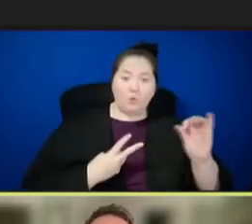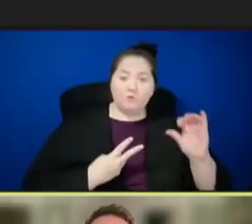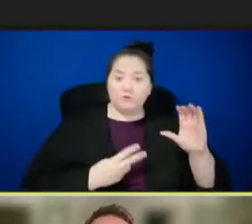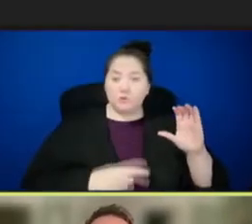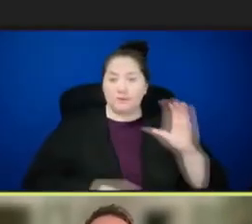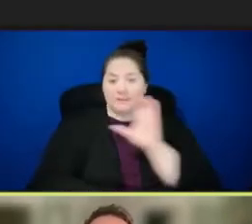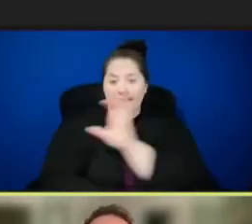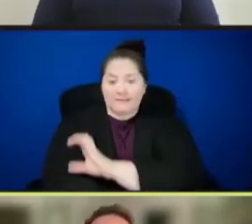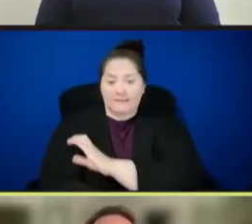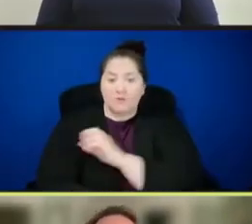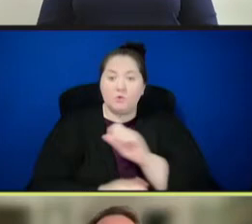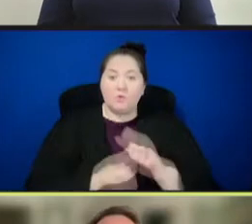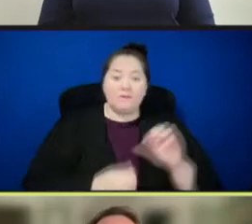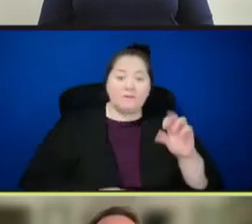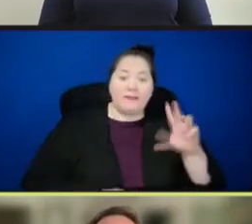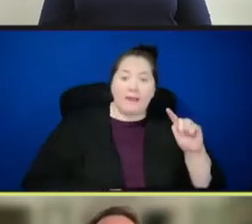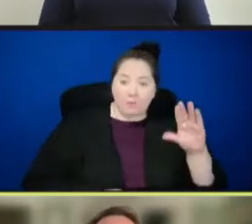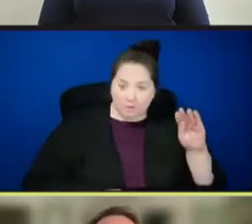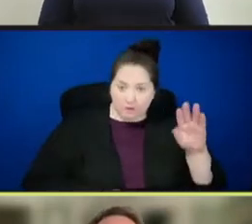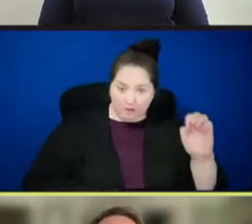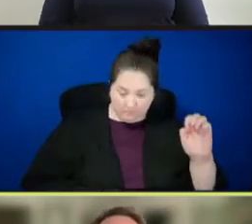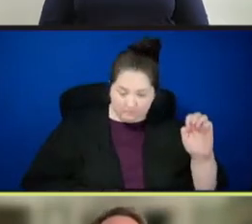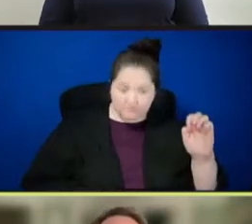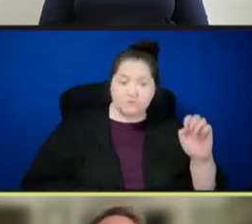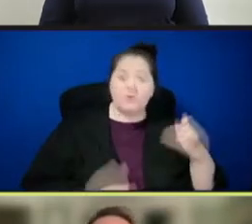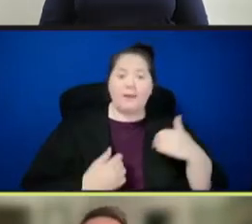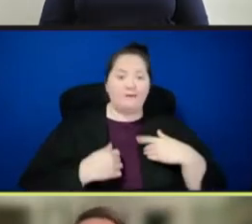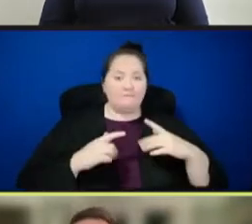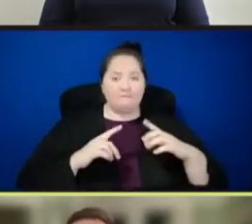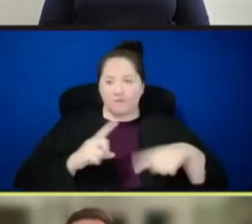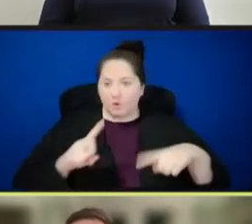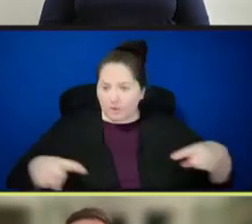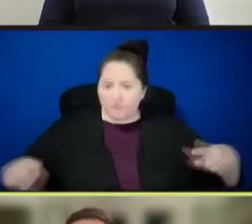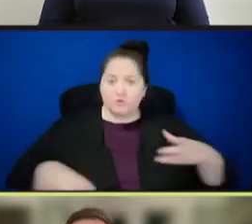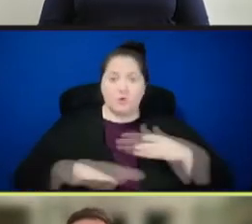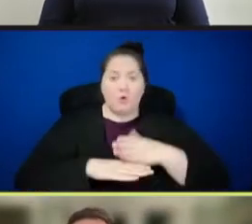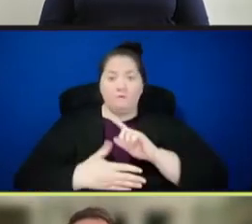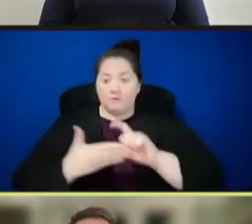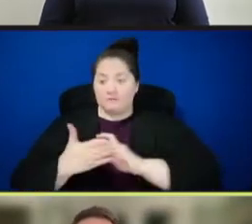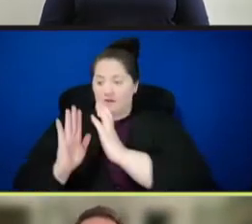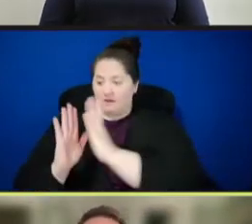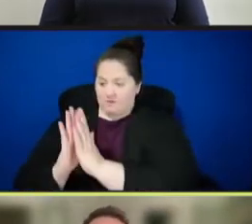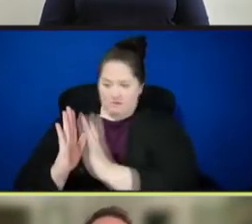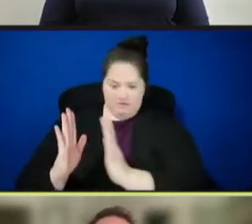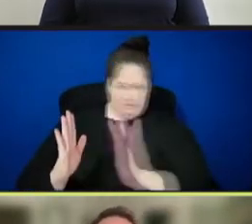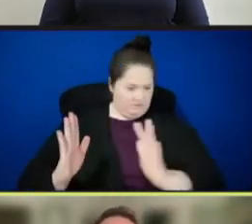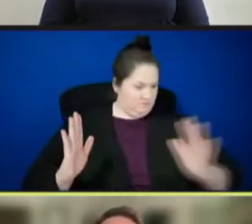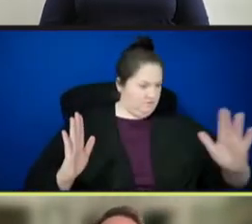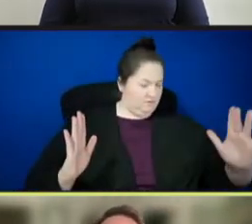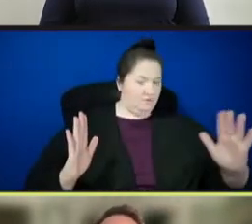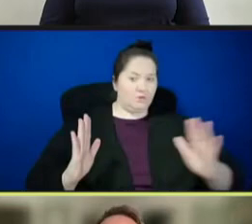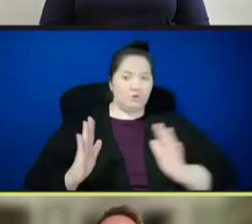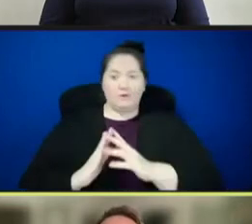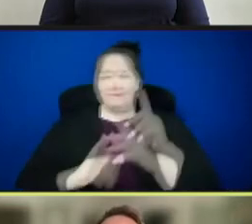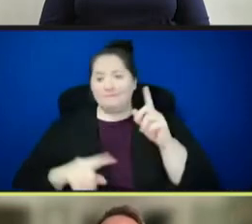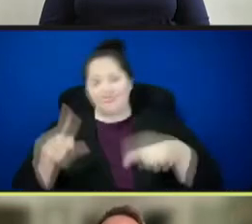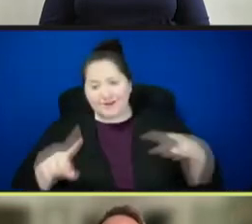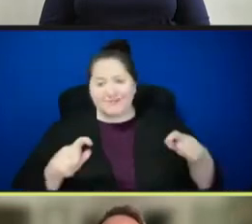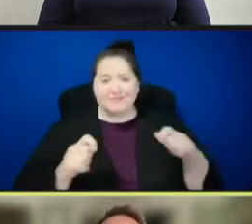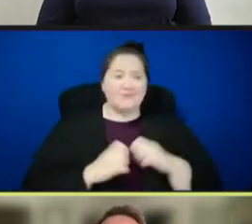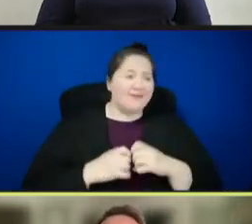of outcomes. You have variation over times in the samples. You have variations between individuals.